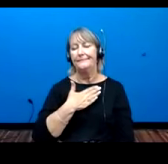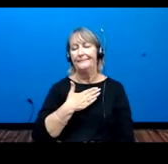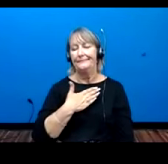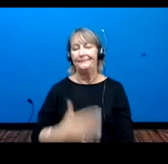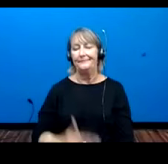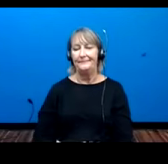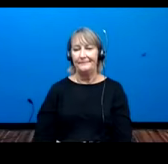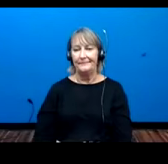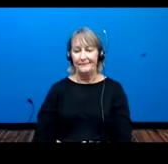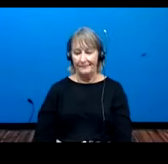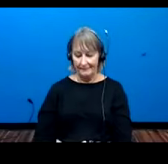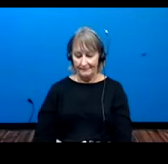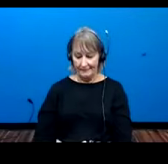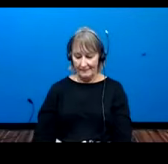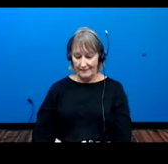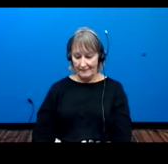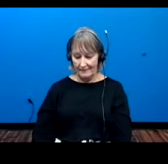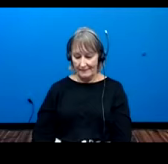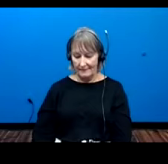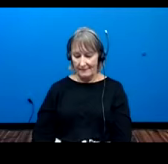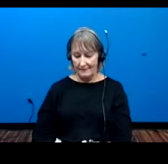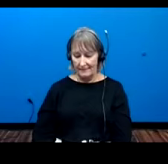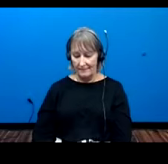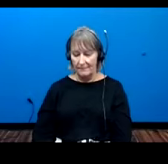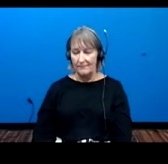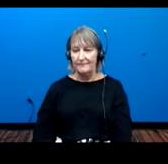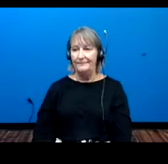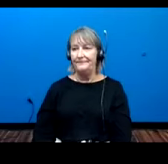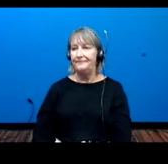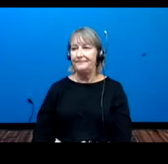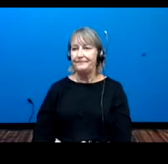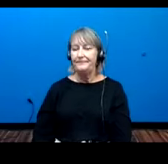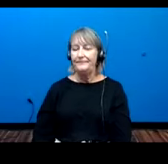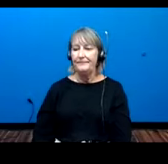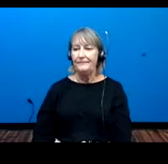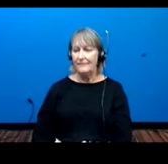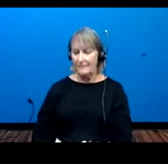Carolyn: Excellent. OK, well, thank you very much, everyone.